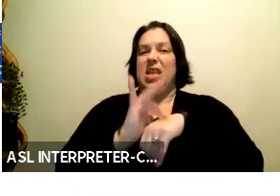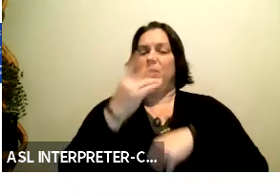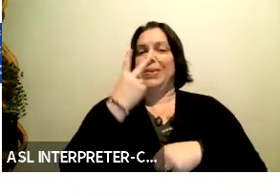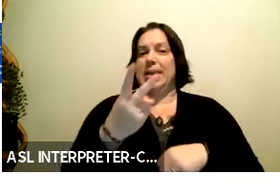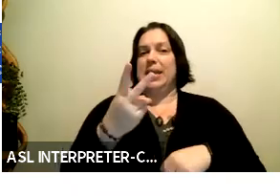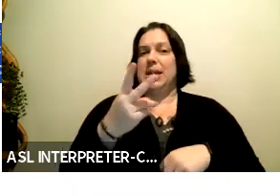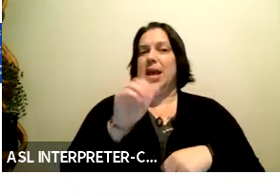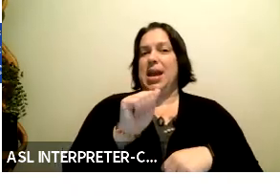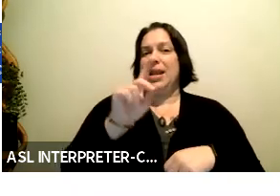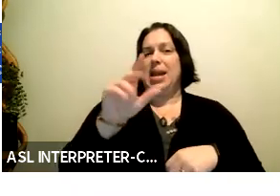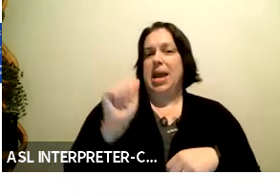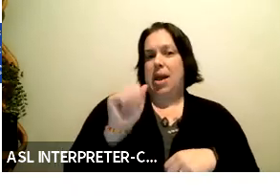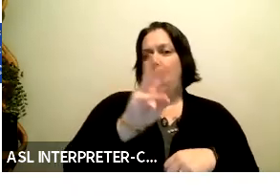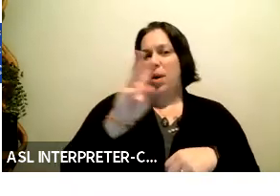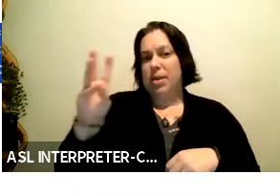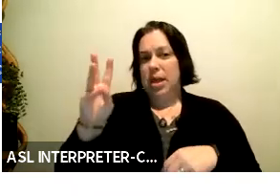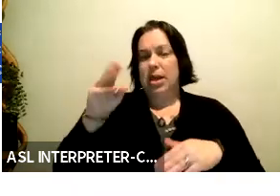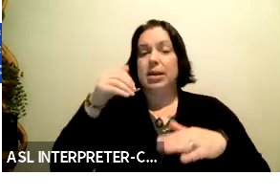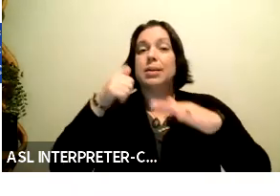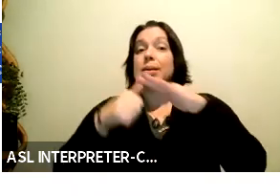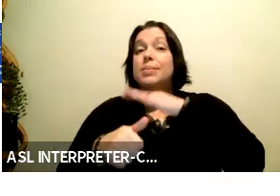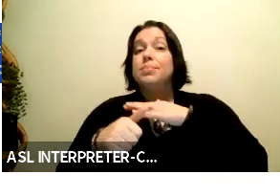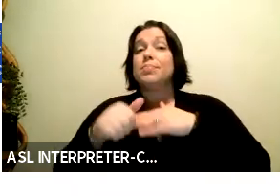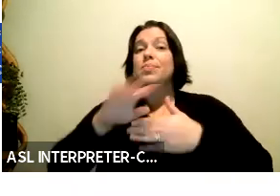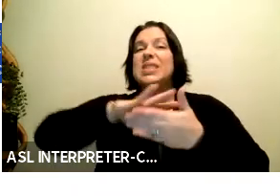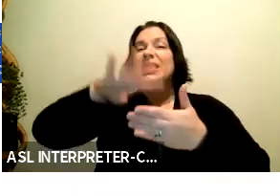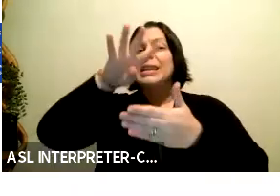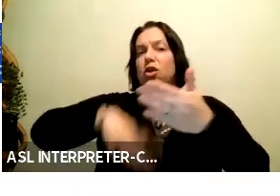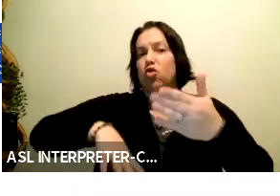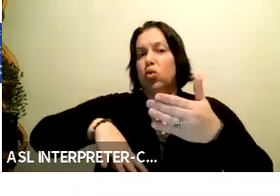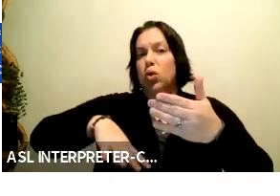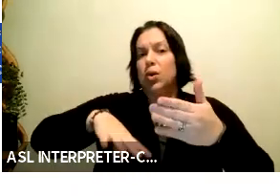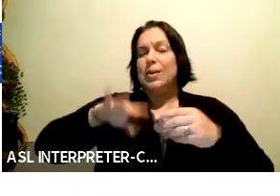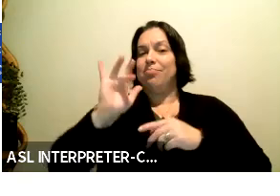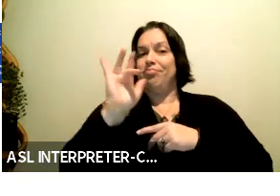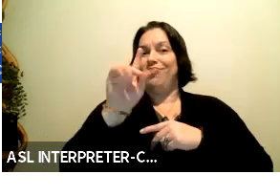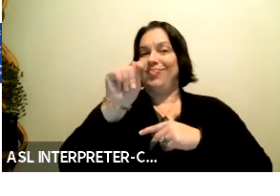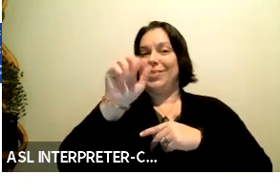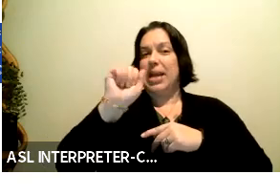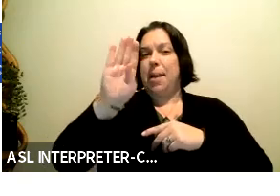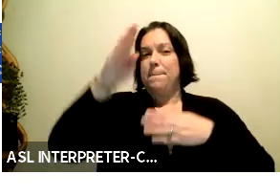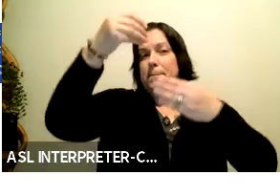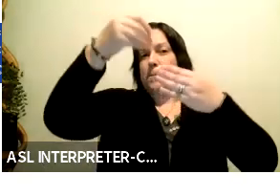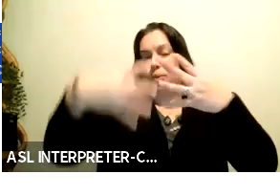the schedule tab in the emergency management section. These monthly webinars occur on the